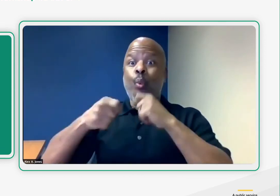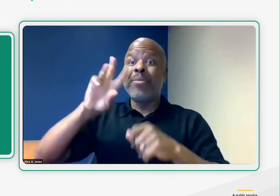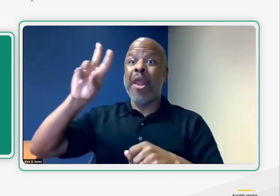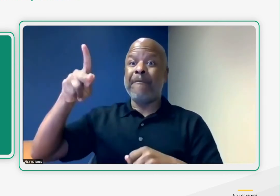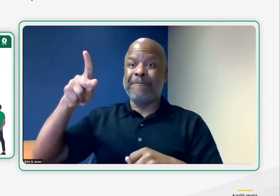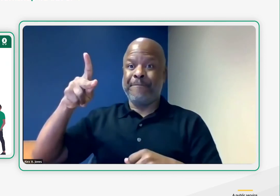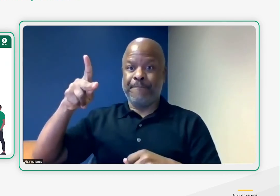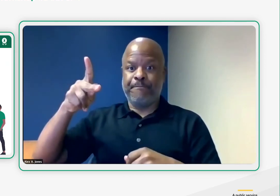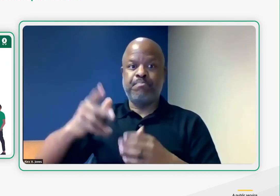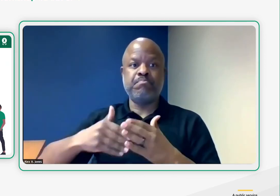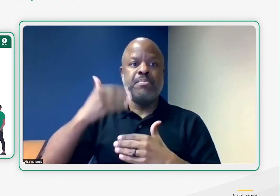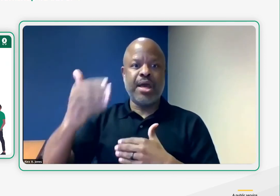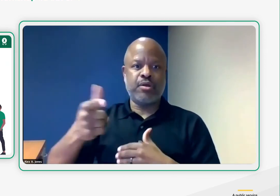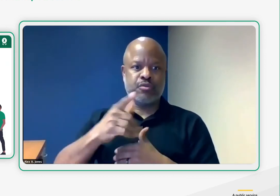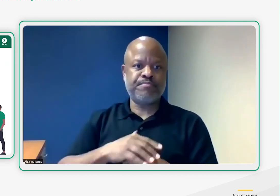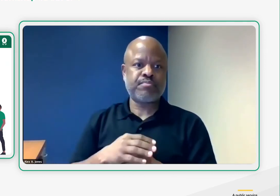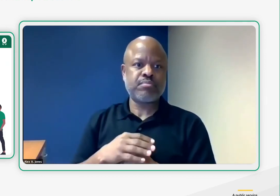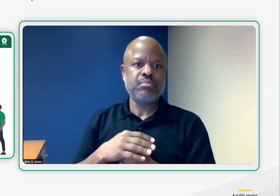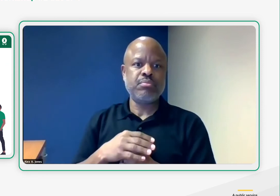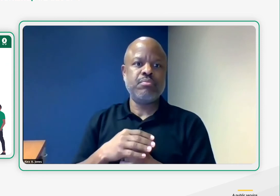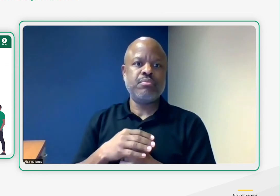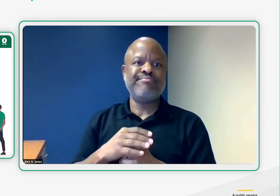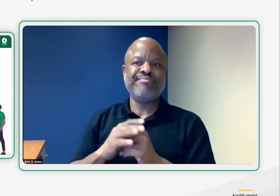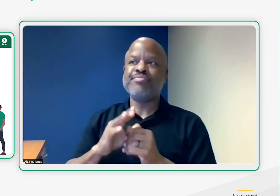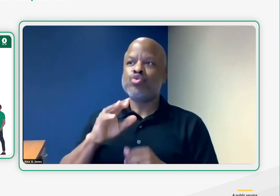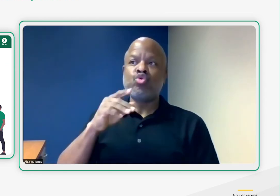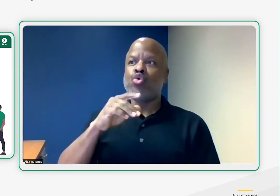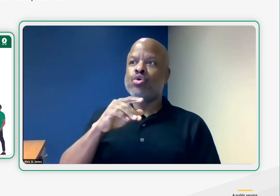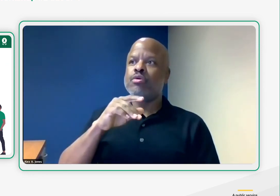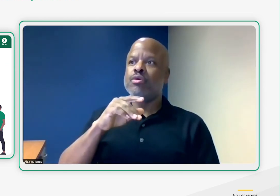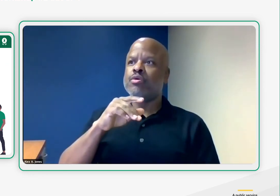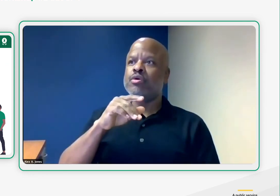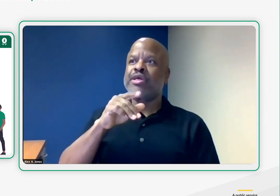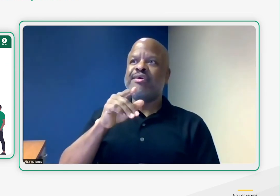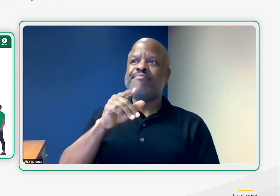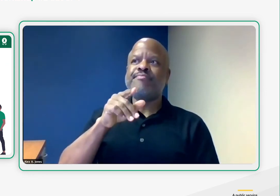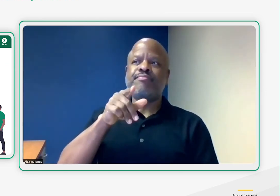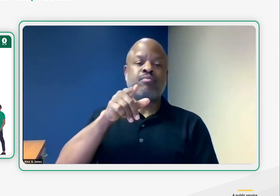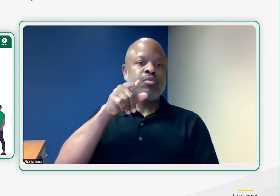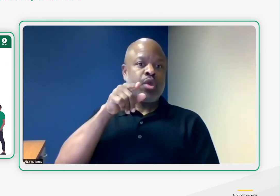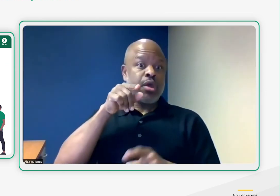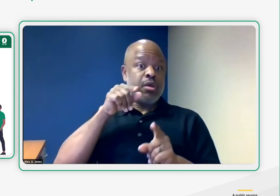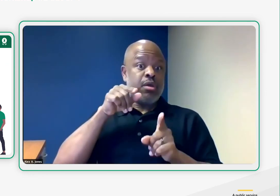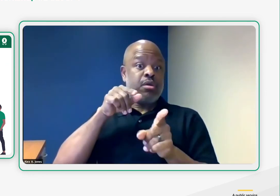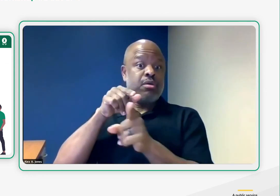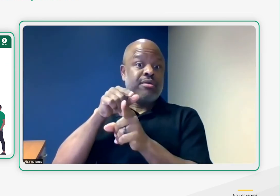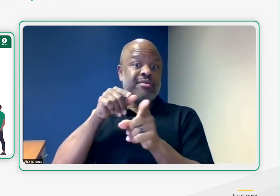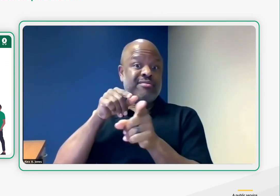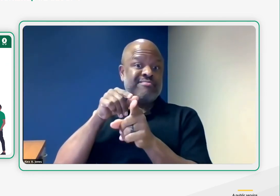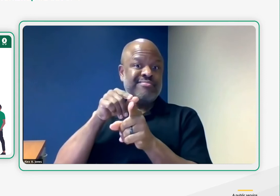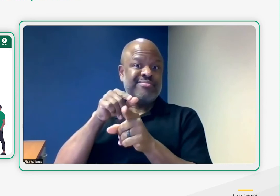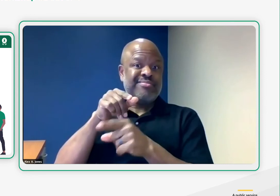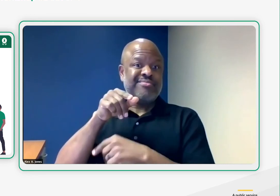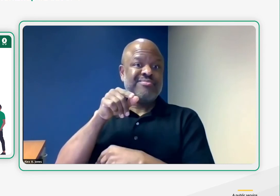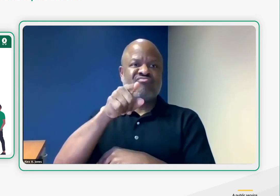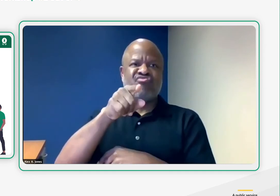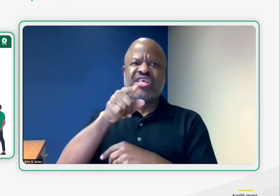All right, so now it's time for the wrap up.